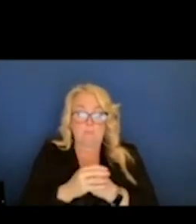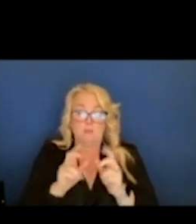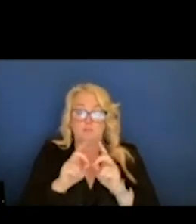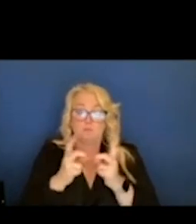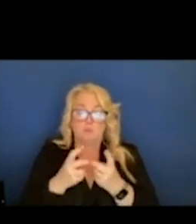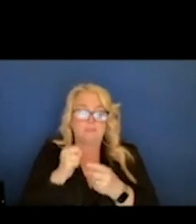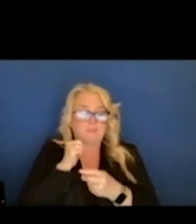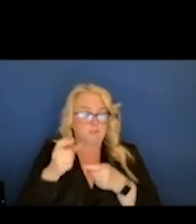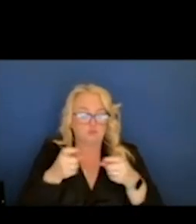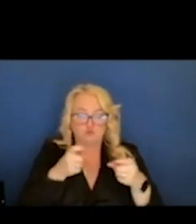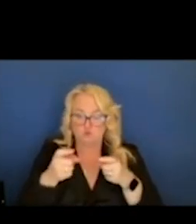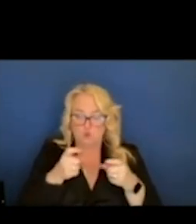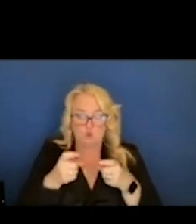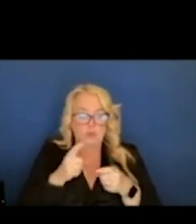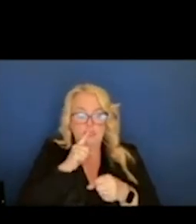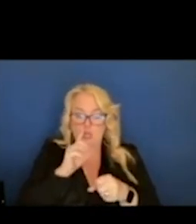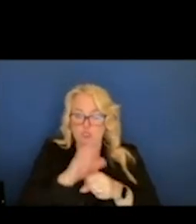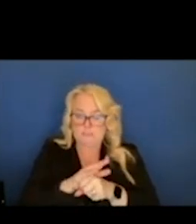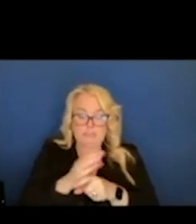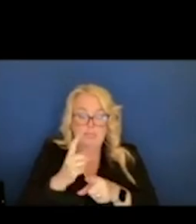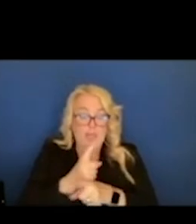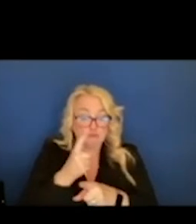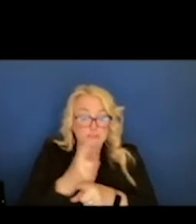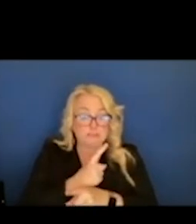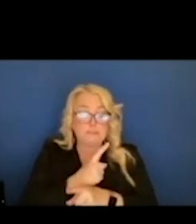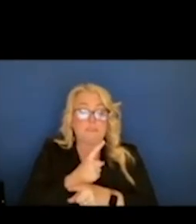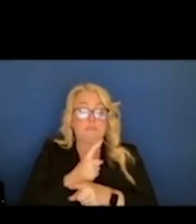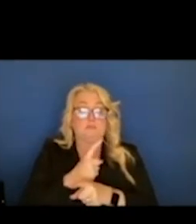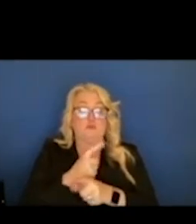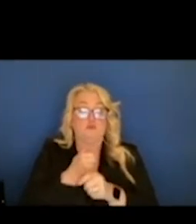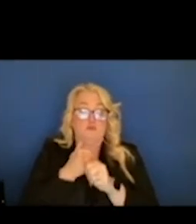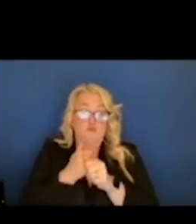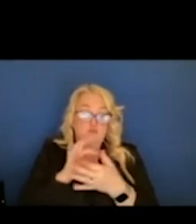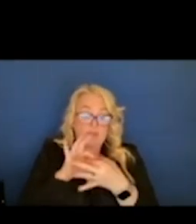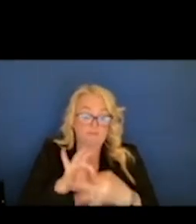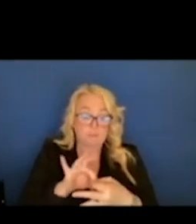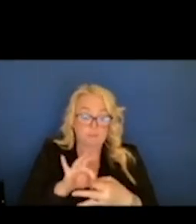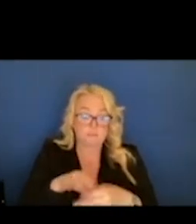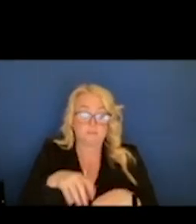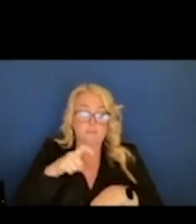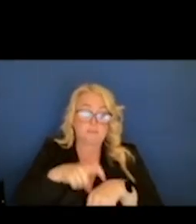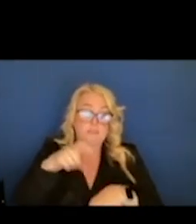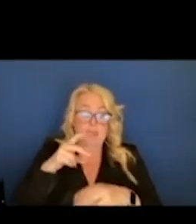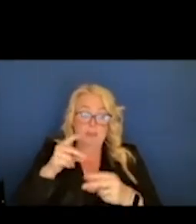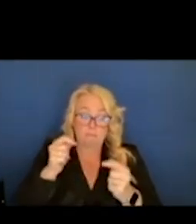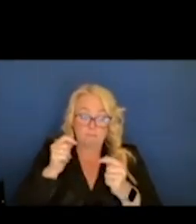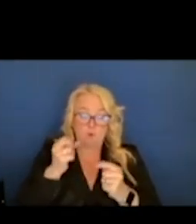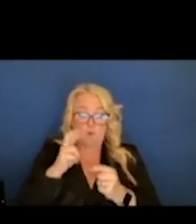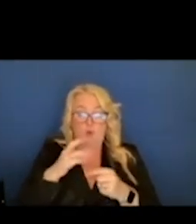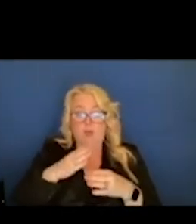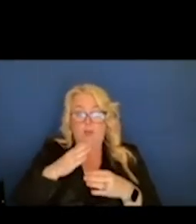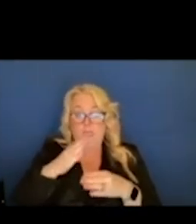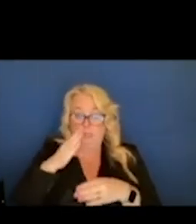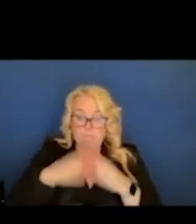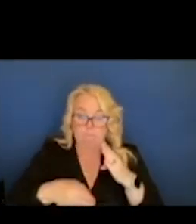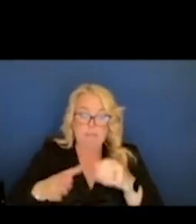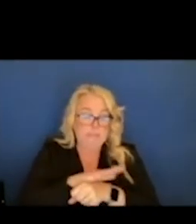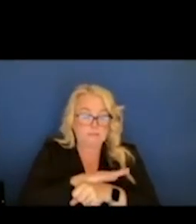The Department does not control or guarantee the accuracy, relevance, timeliness, or completeness